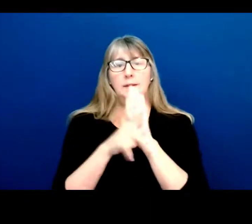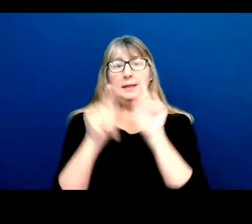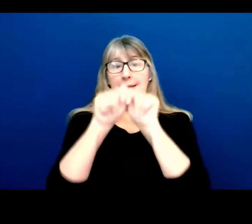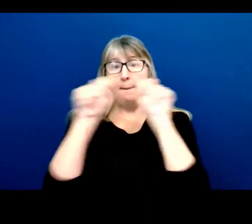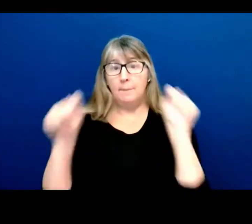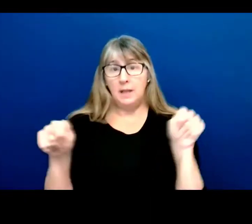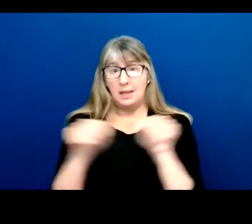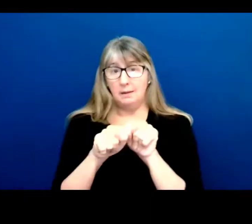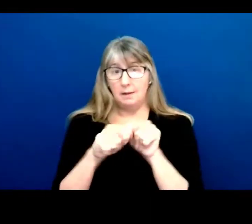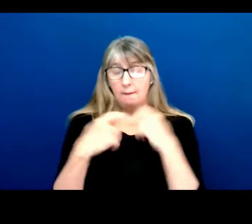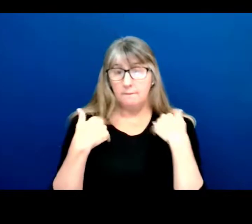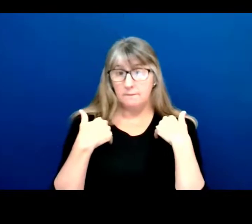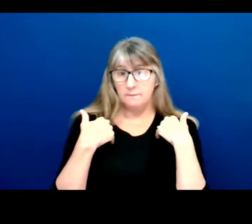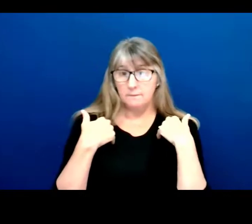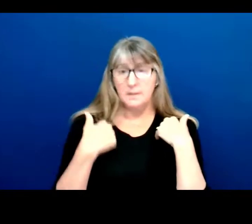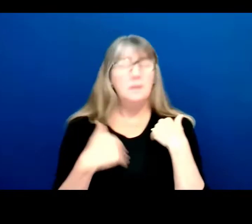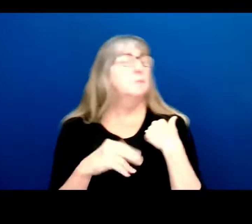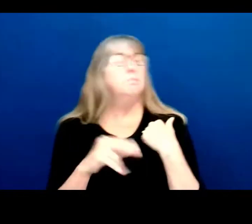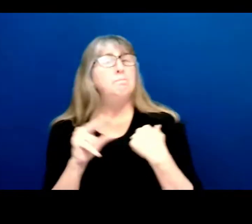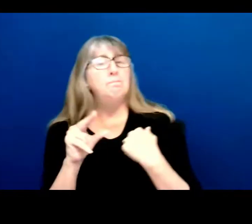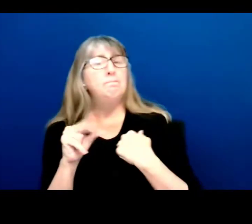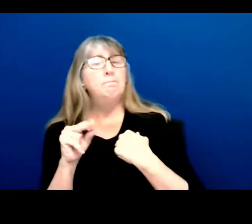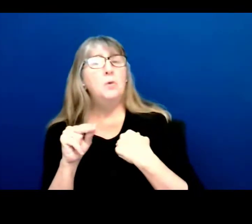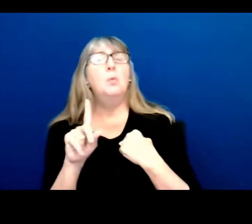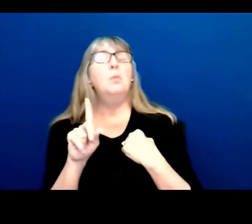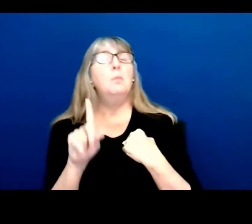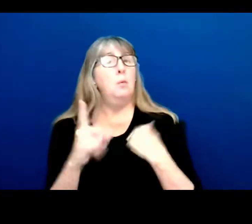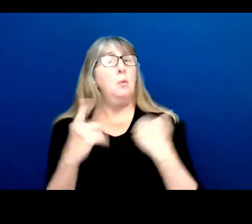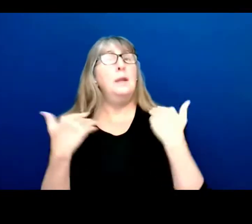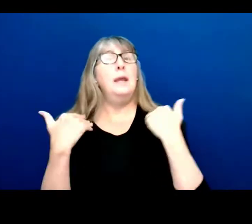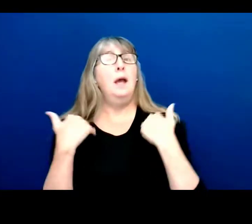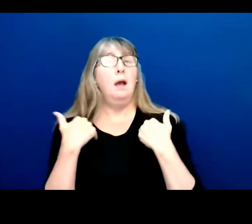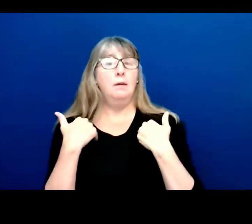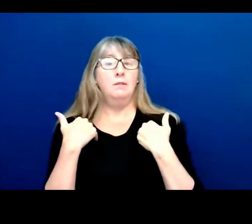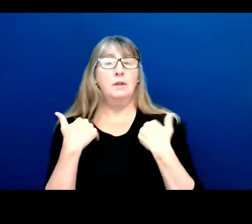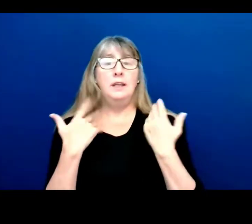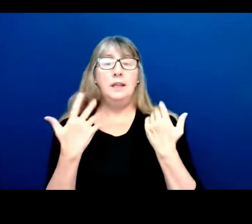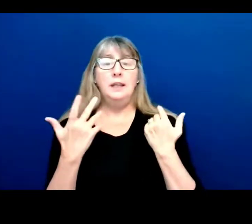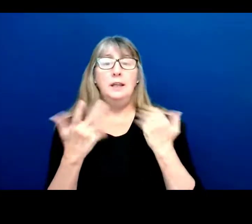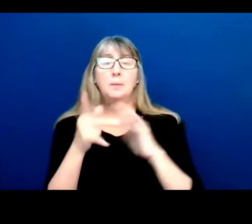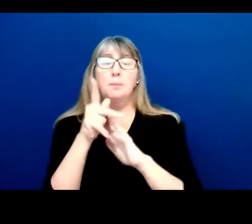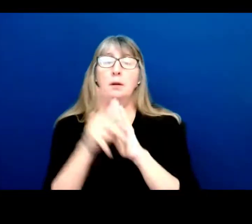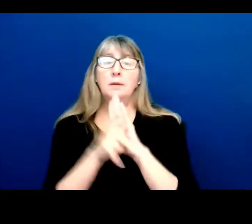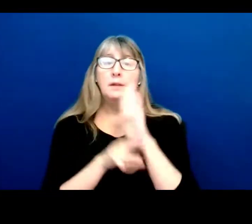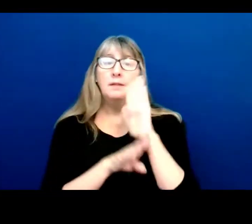Kathy Hancock: No. What we do have is a Policy Development Checklist.